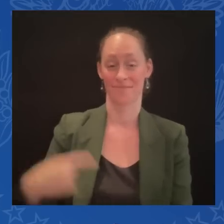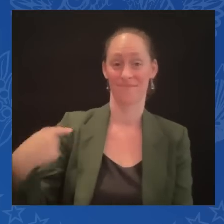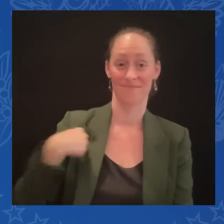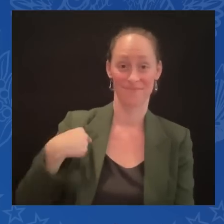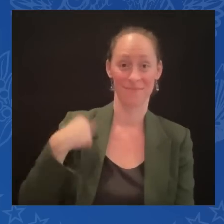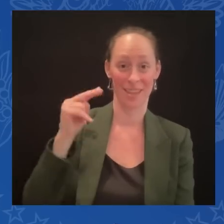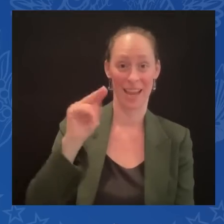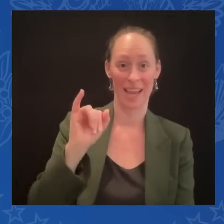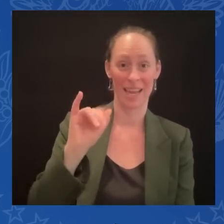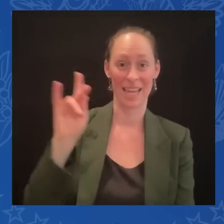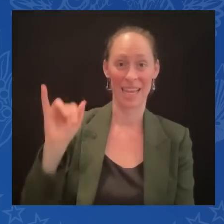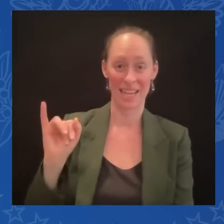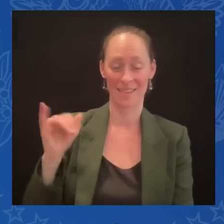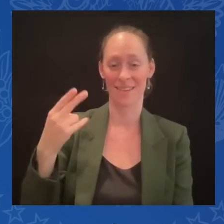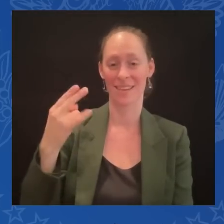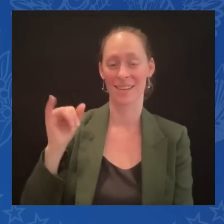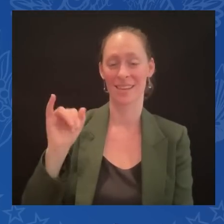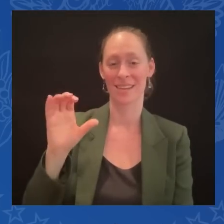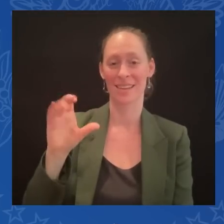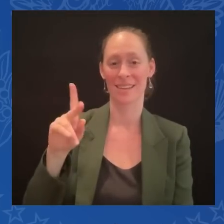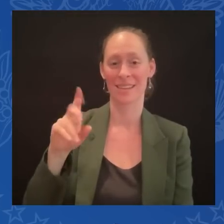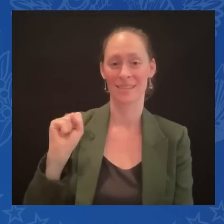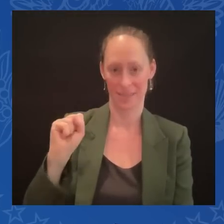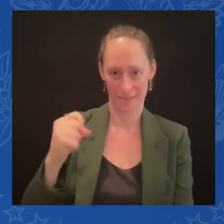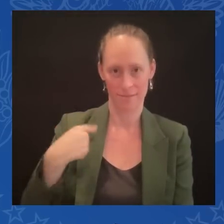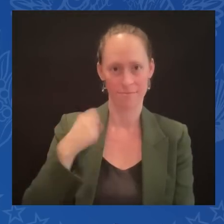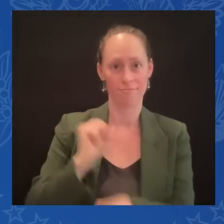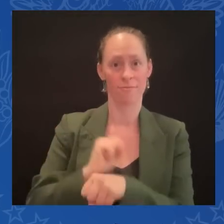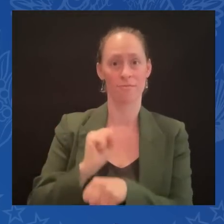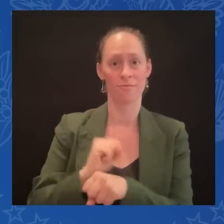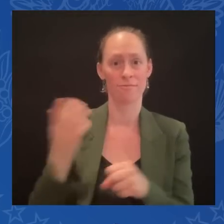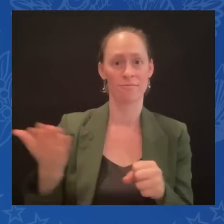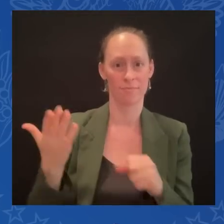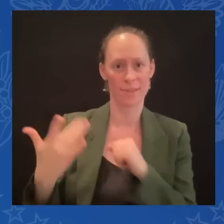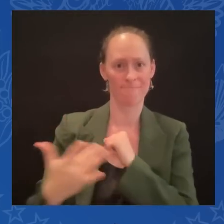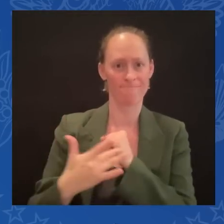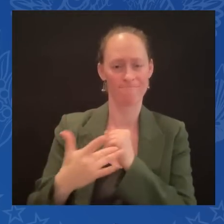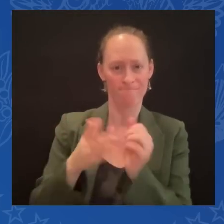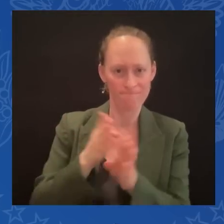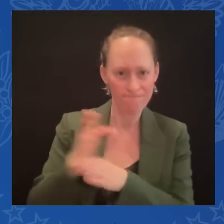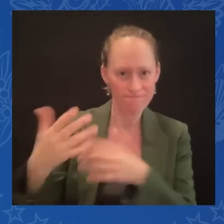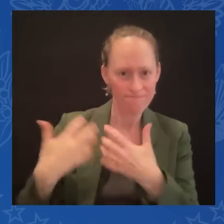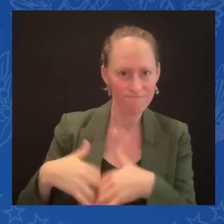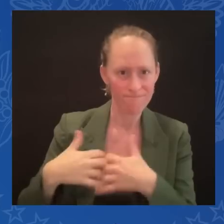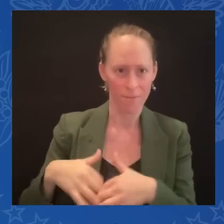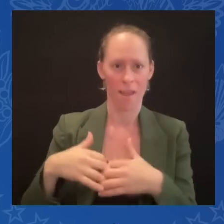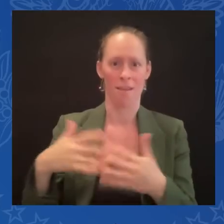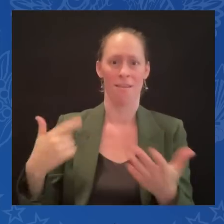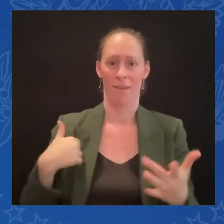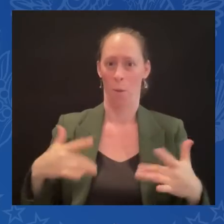and I am honored to represent the Flex employees here today. I'm a new mother with a happy, healthy two-month-old baby boy.